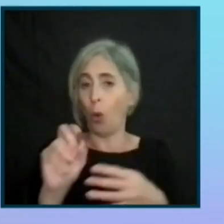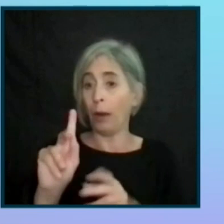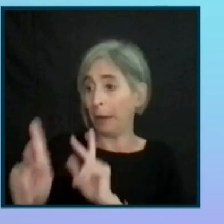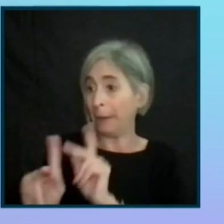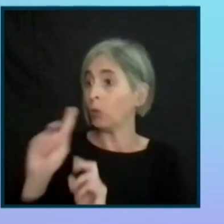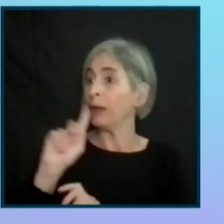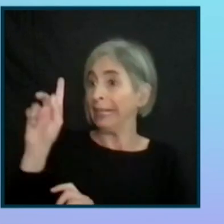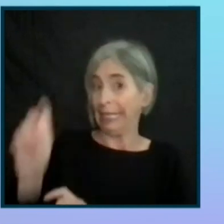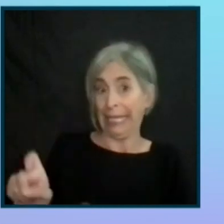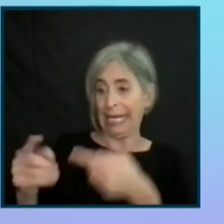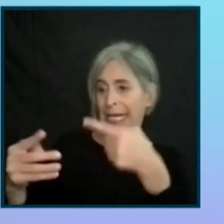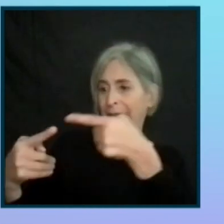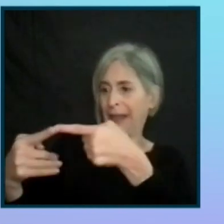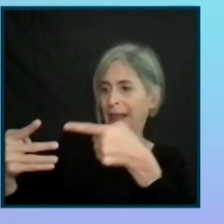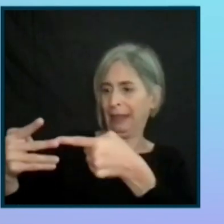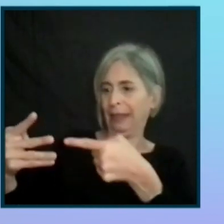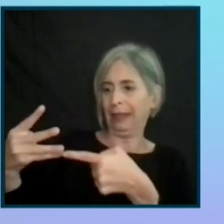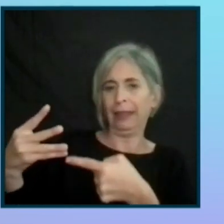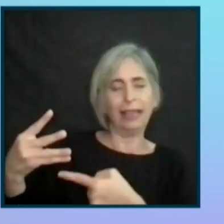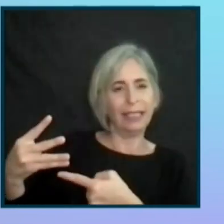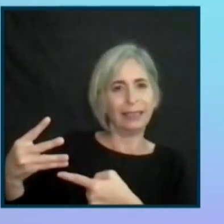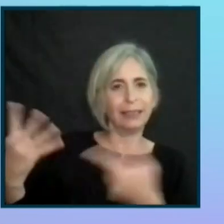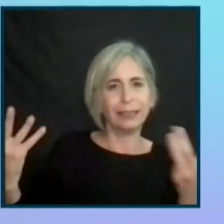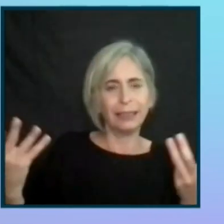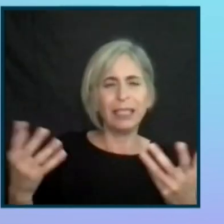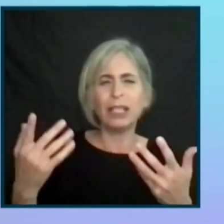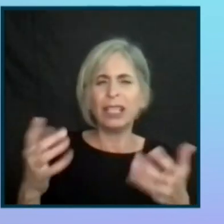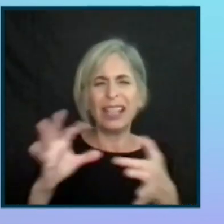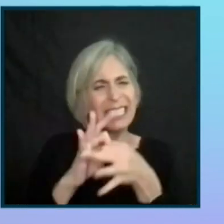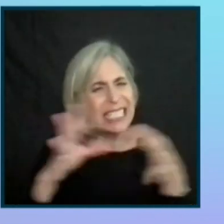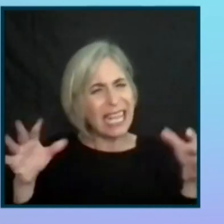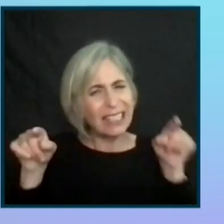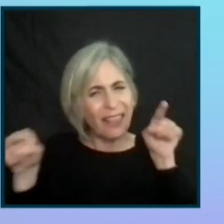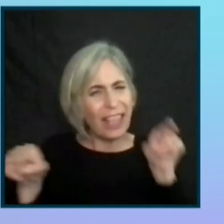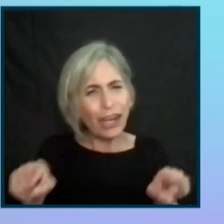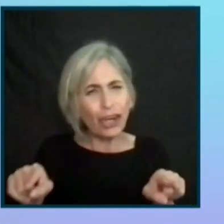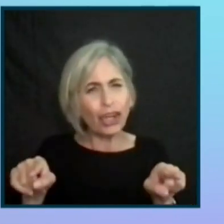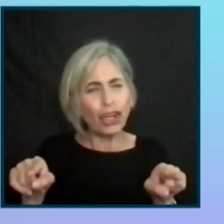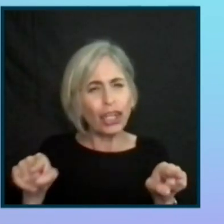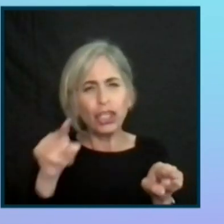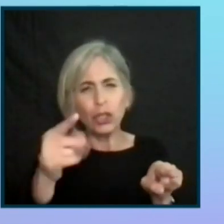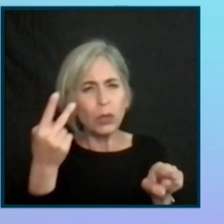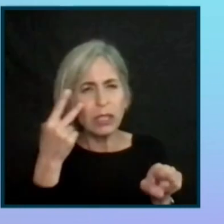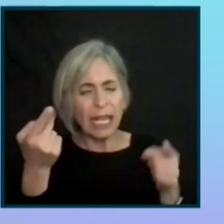for things to be accessible. Is there a disconnect? And if so, where do you see that happening?